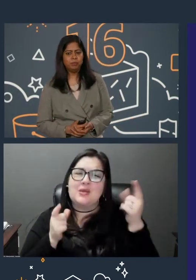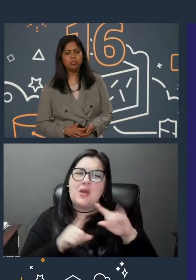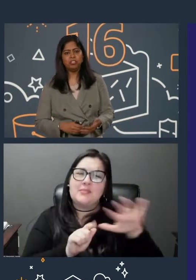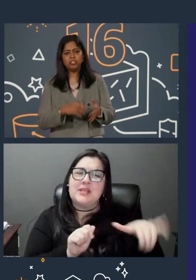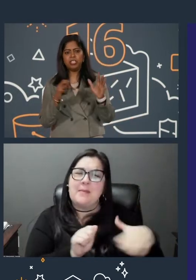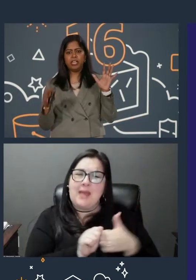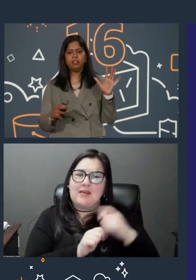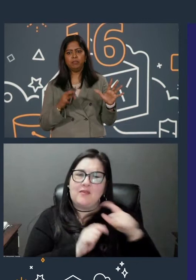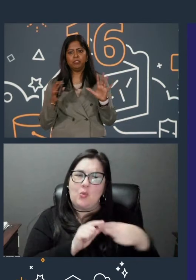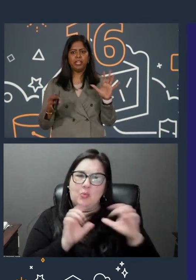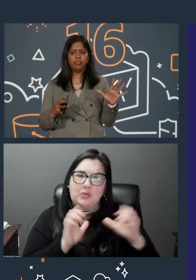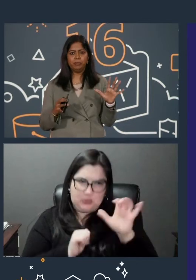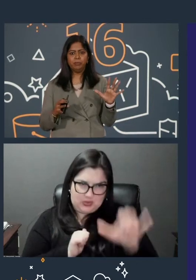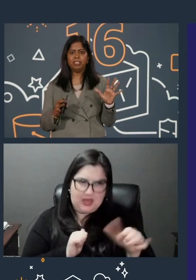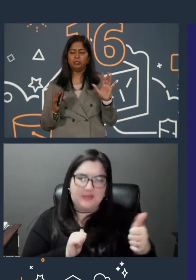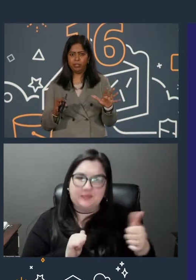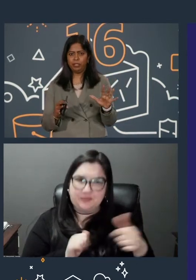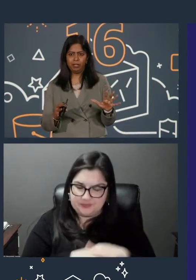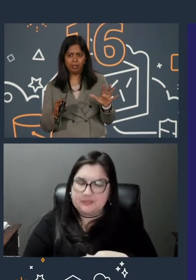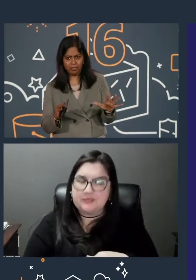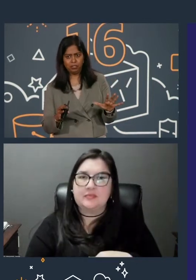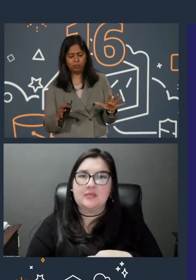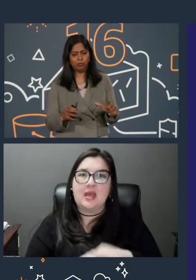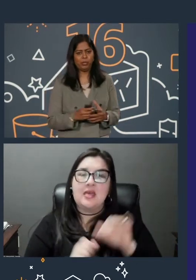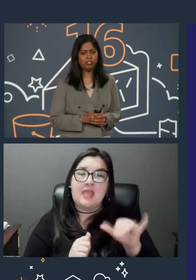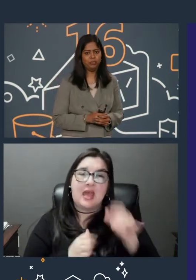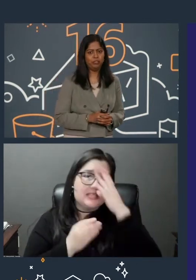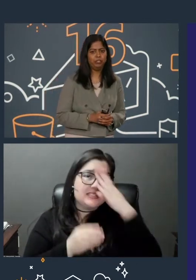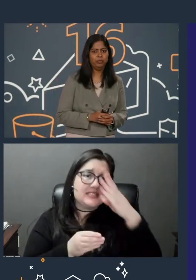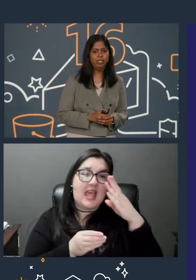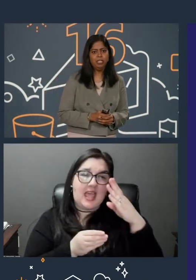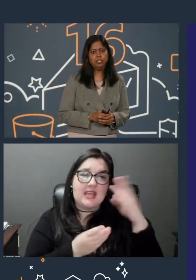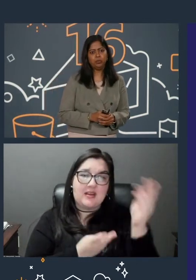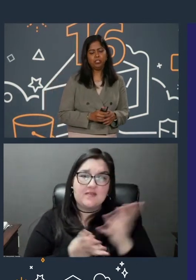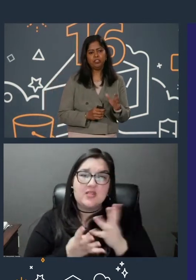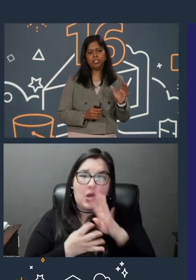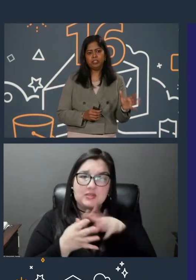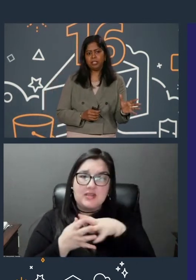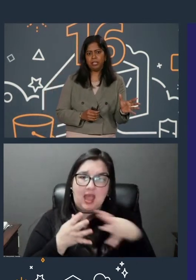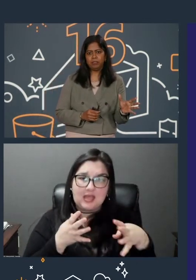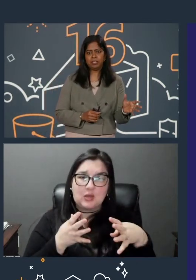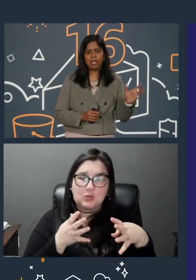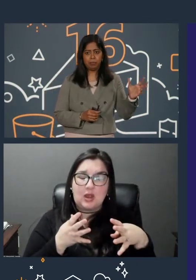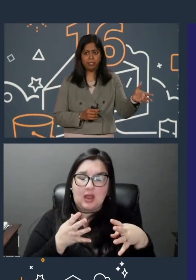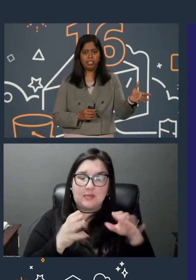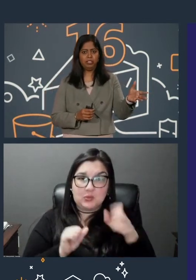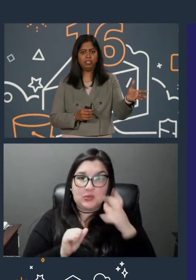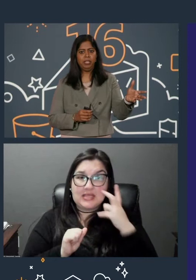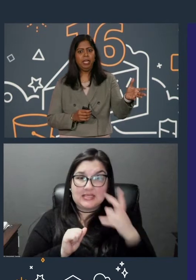So this is a data flow diagram that's gonna answer those questions for you. So what you're seeing on the left is an application,